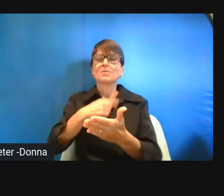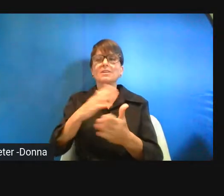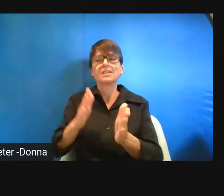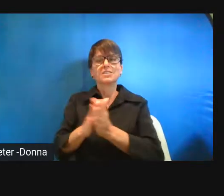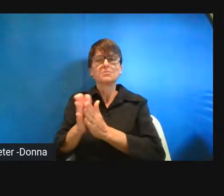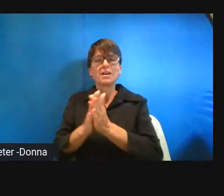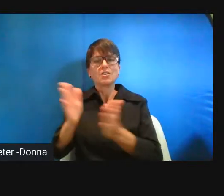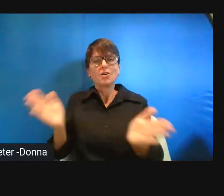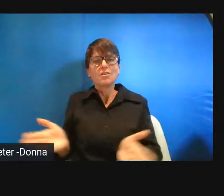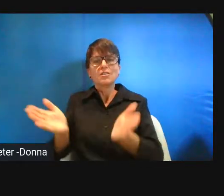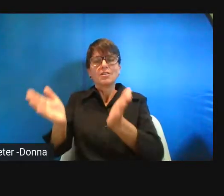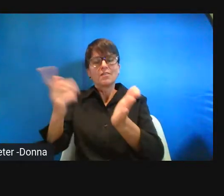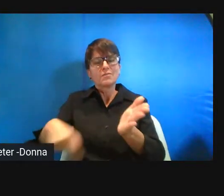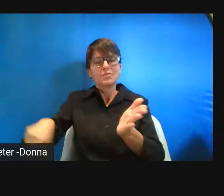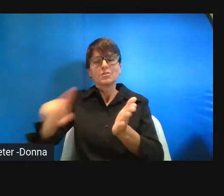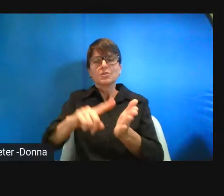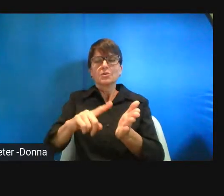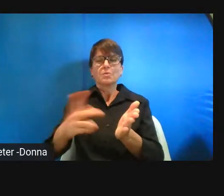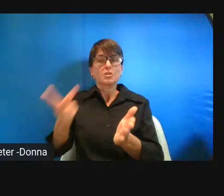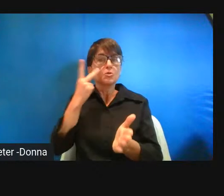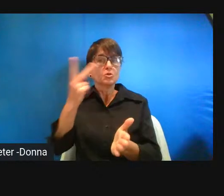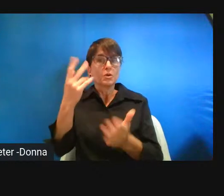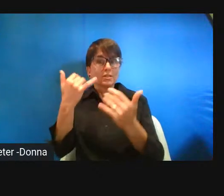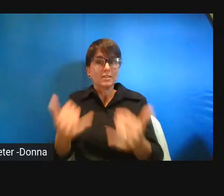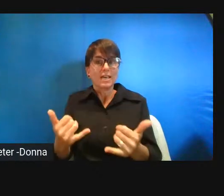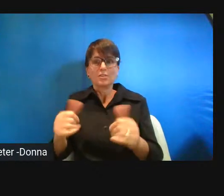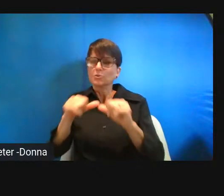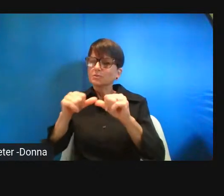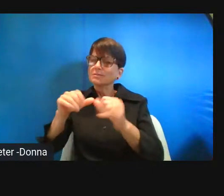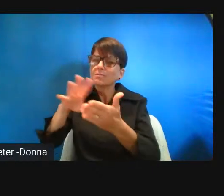the official WordPress Meetup program which been twice a month on ZOOM and they are life captioned.